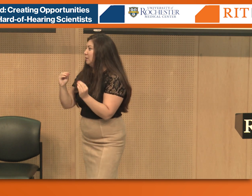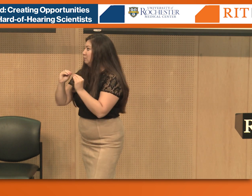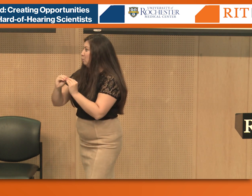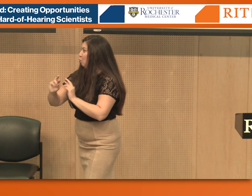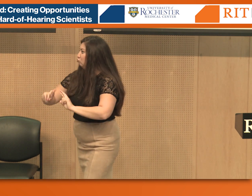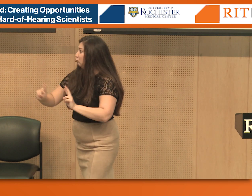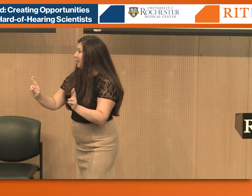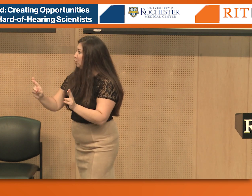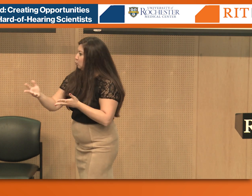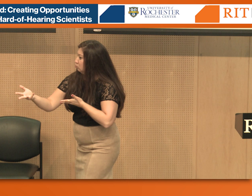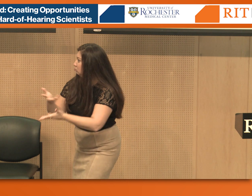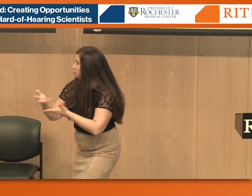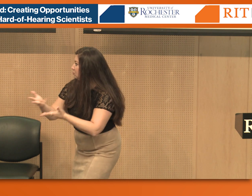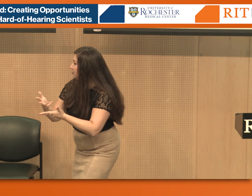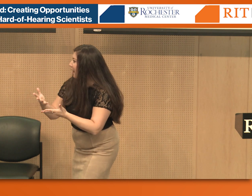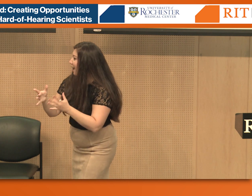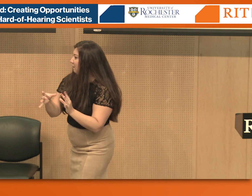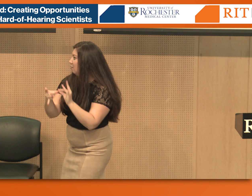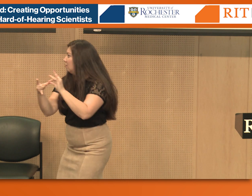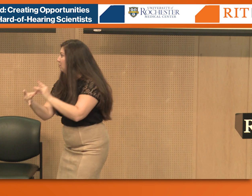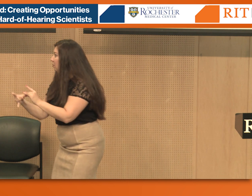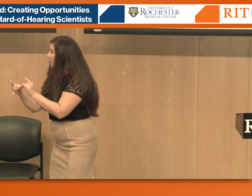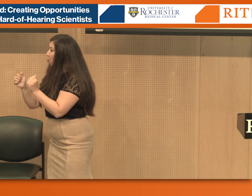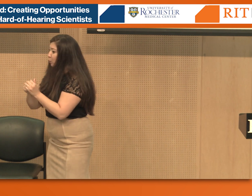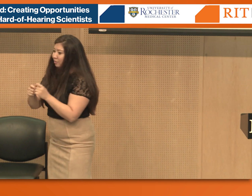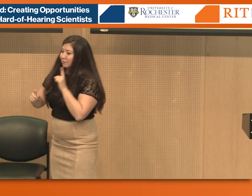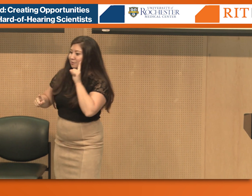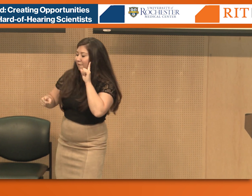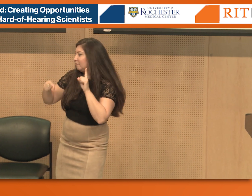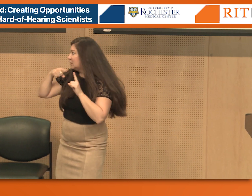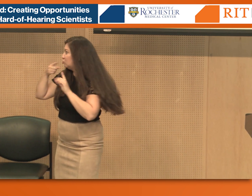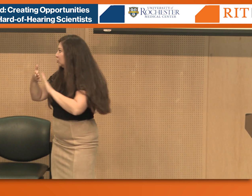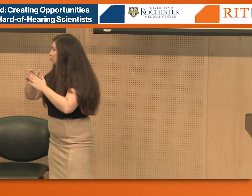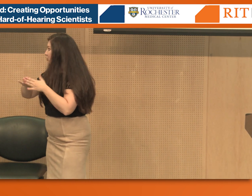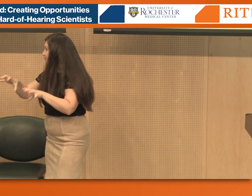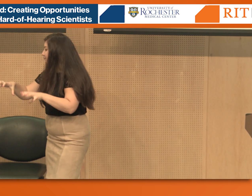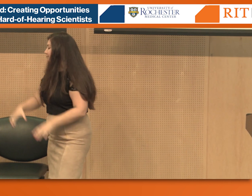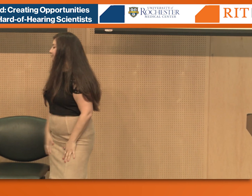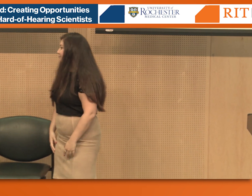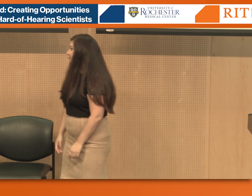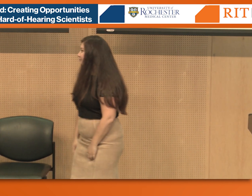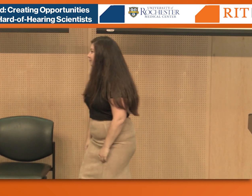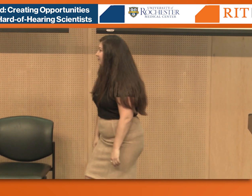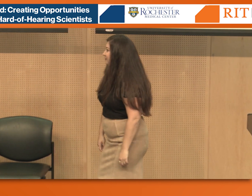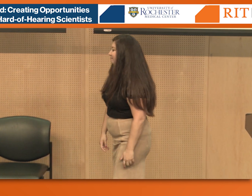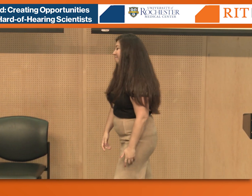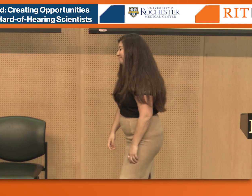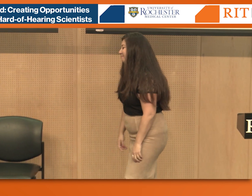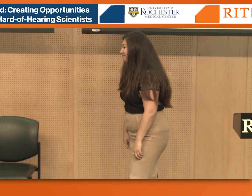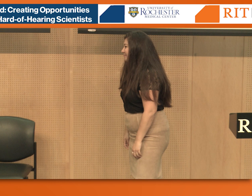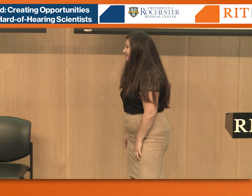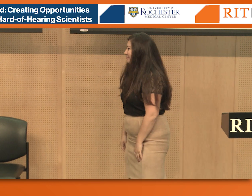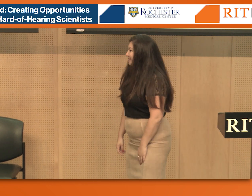can do preparation work in order to gain the knowledge in order to interpret successfully